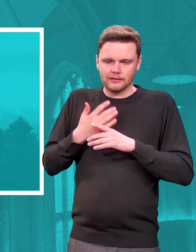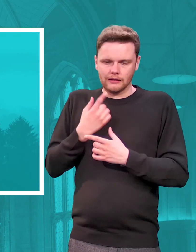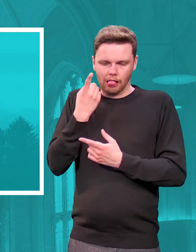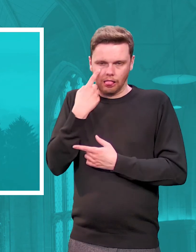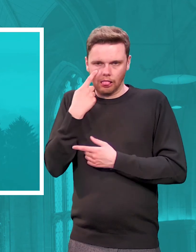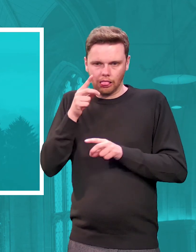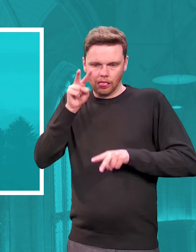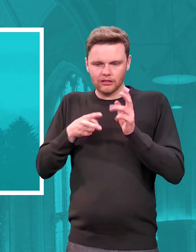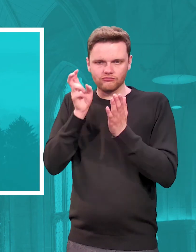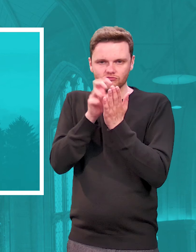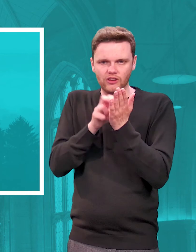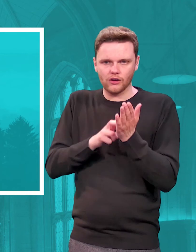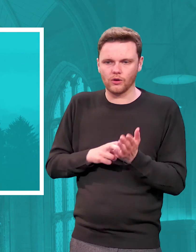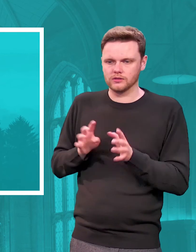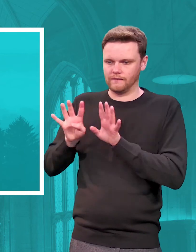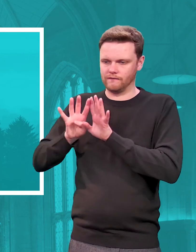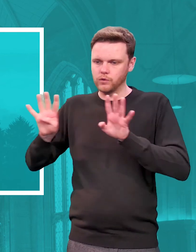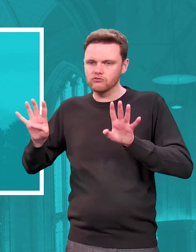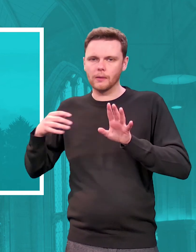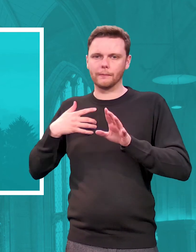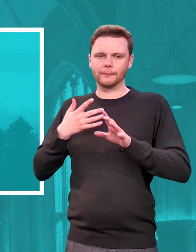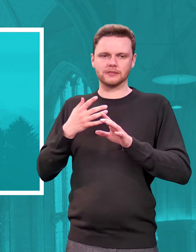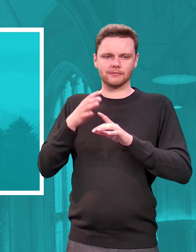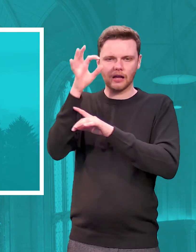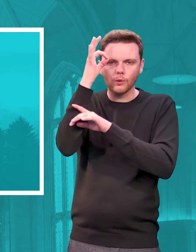Forums, Councils and Committees in this year,